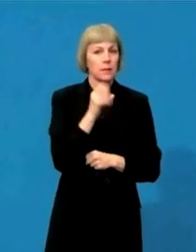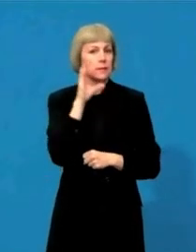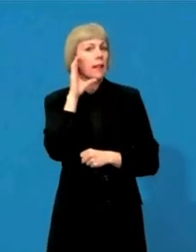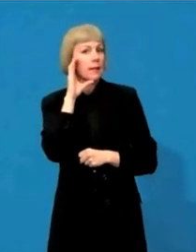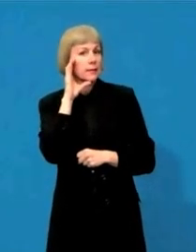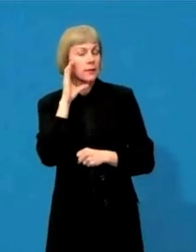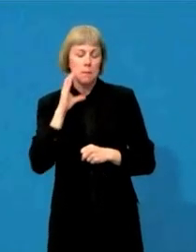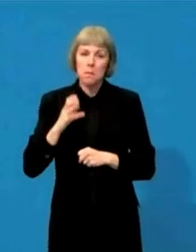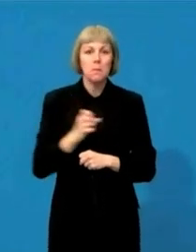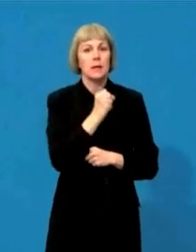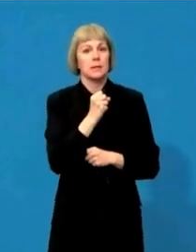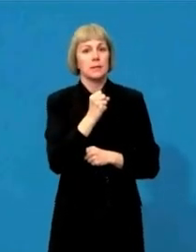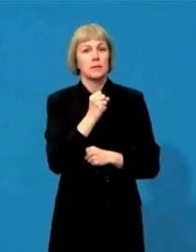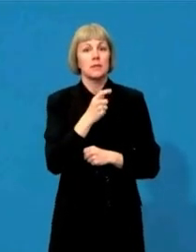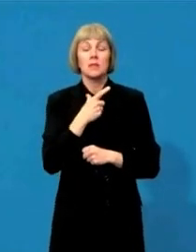Because we're sick of telling our story.